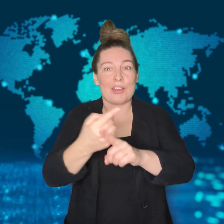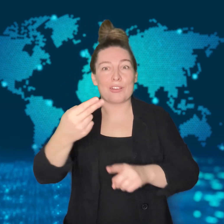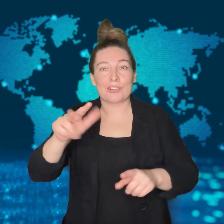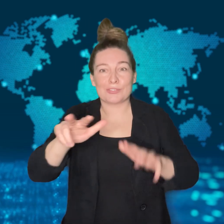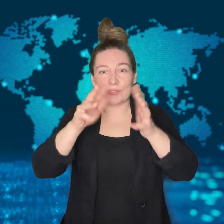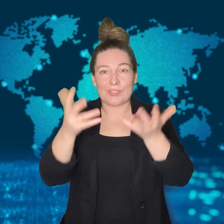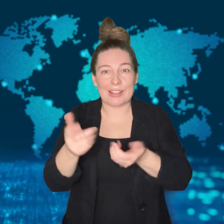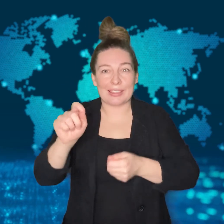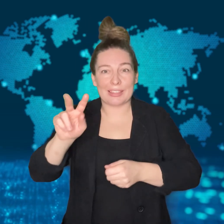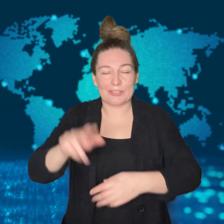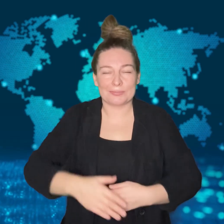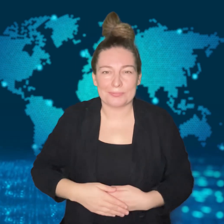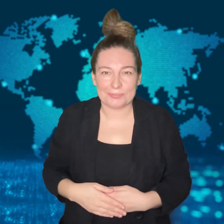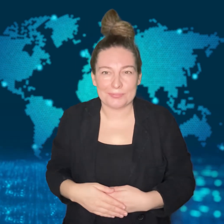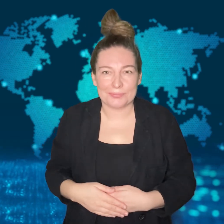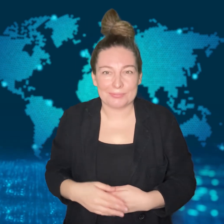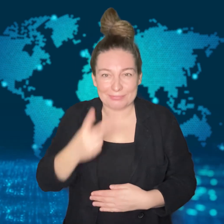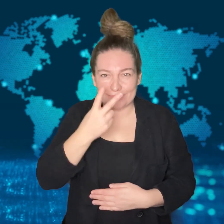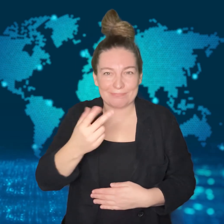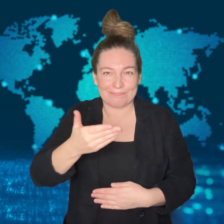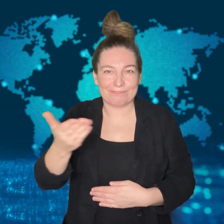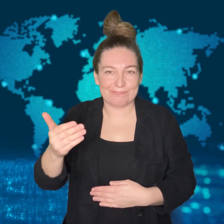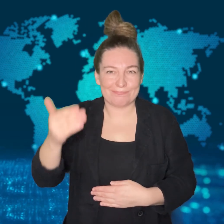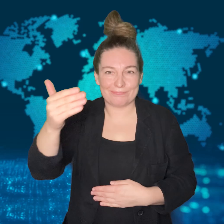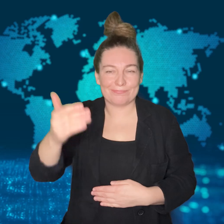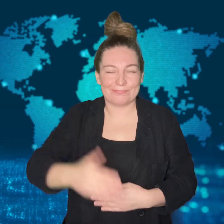get new video updates! See you next time!